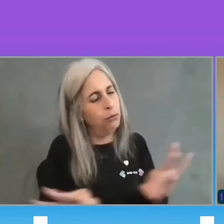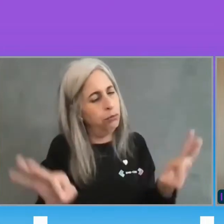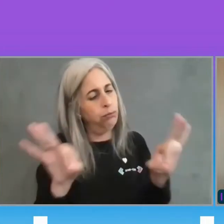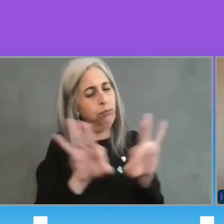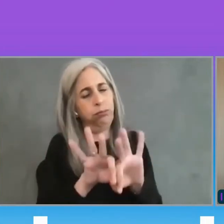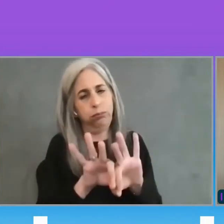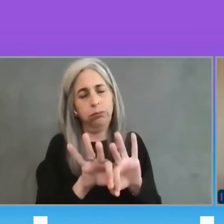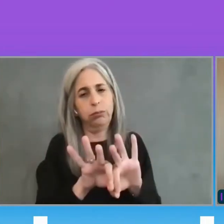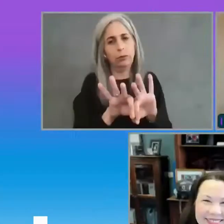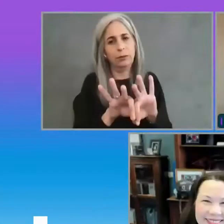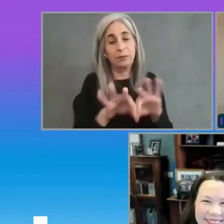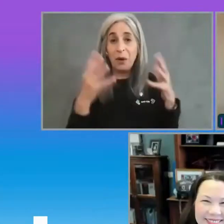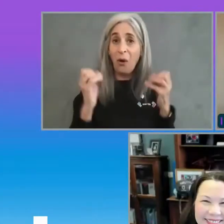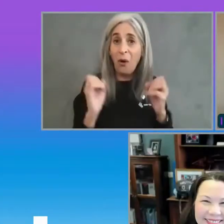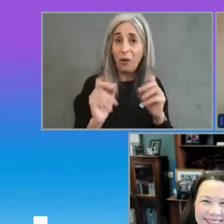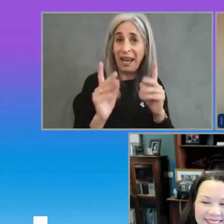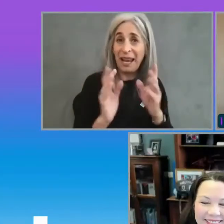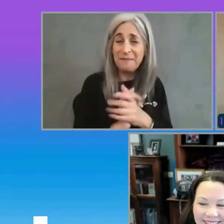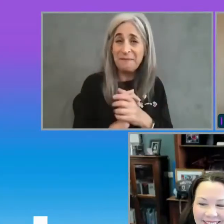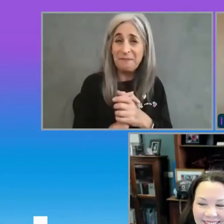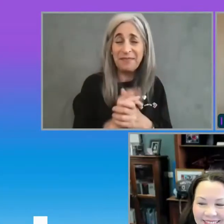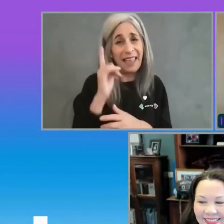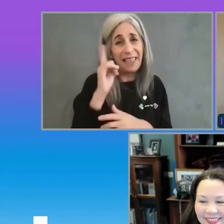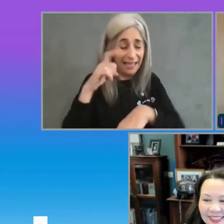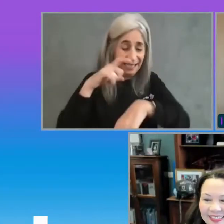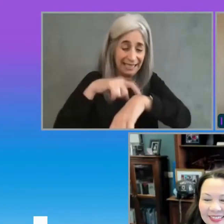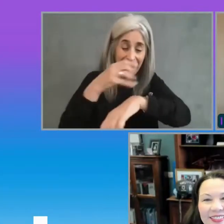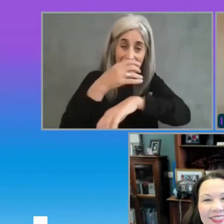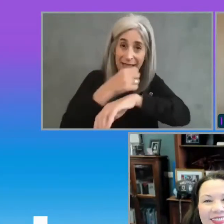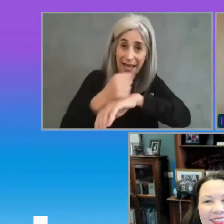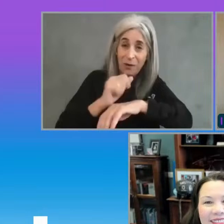really important. All right. I